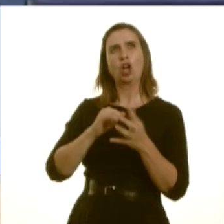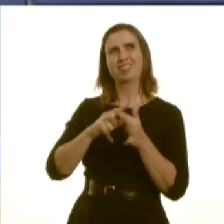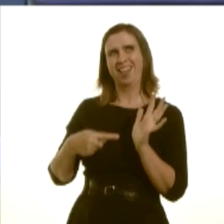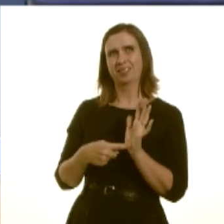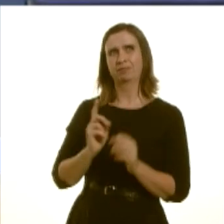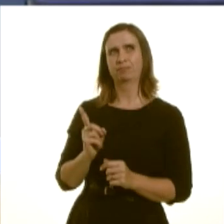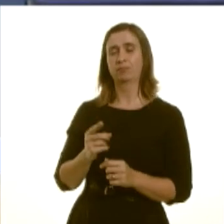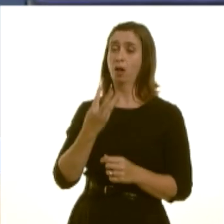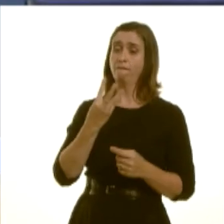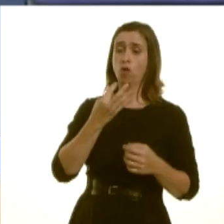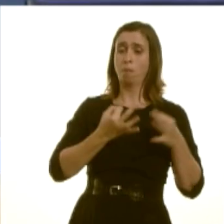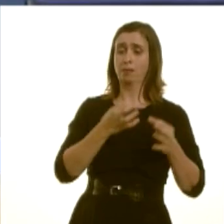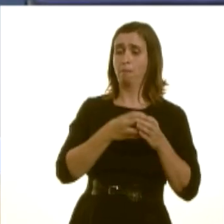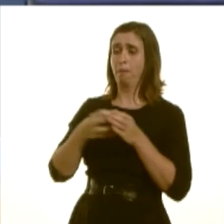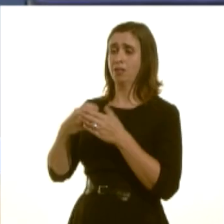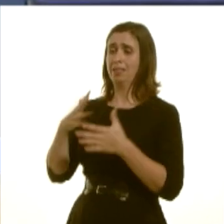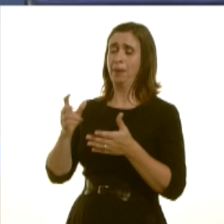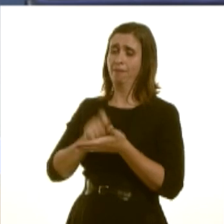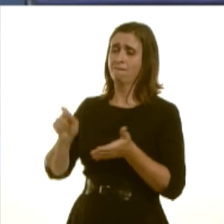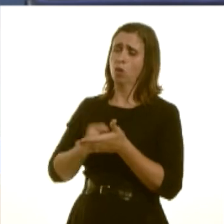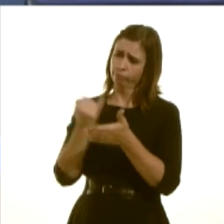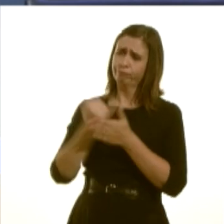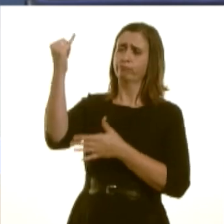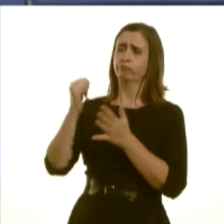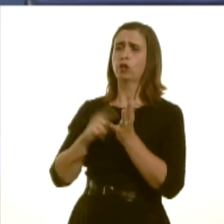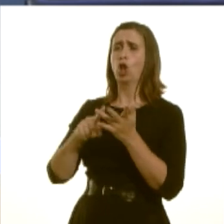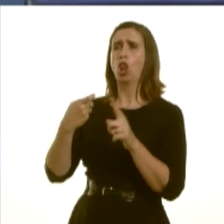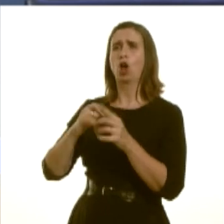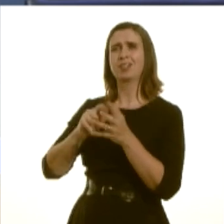in this Chamber voted against the lockstep and, whatever the results on Thursday, the